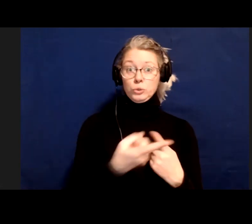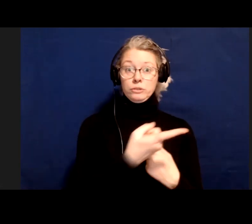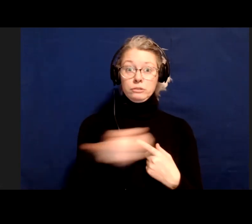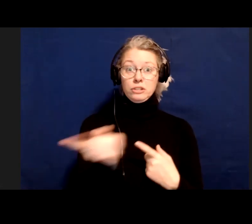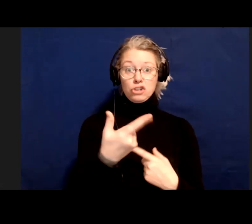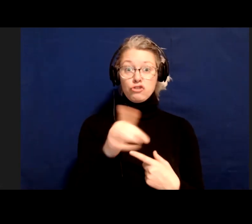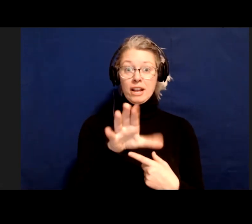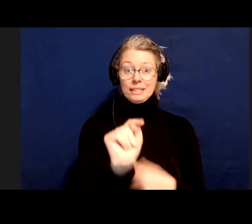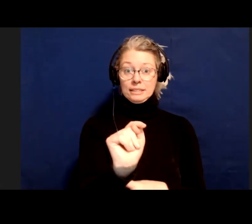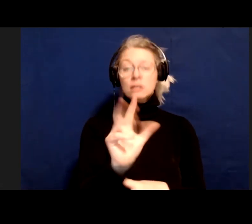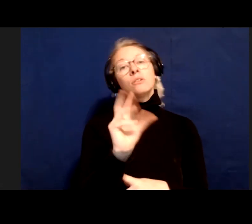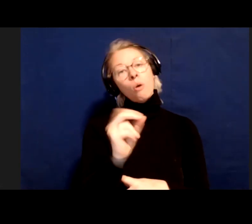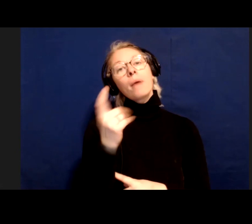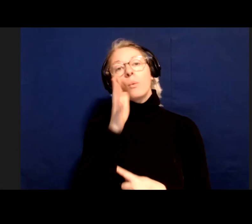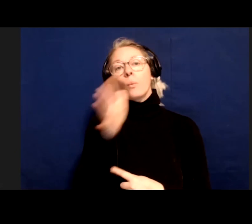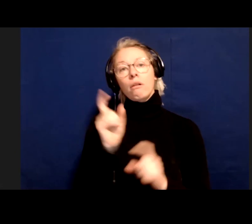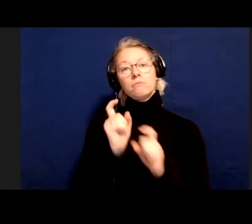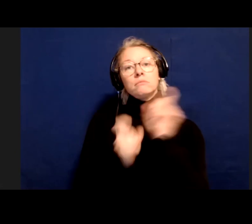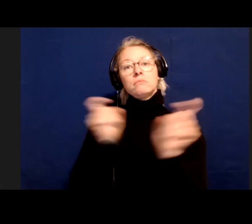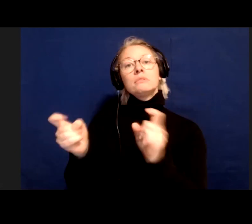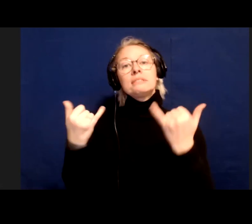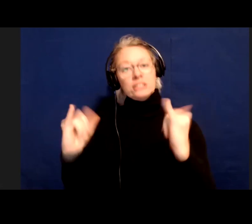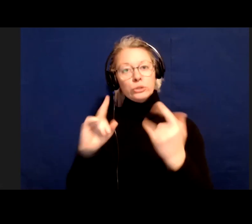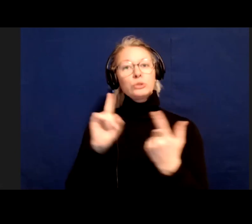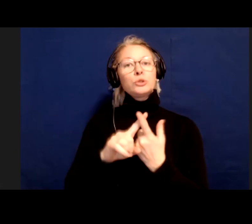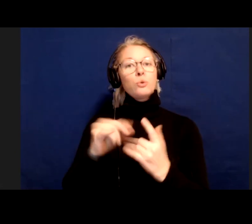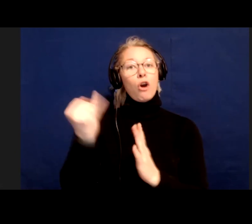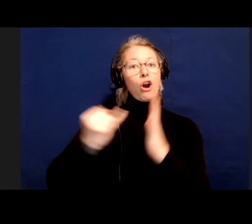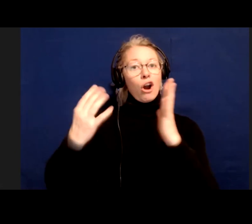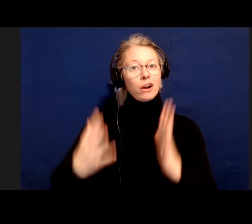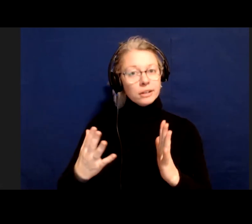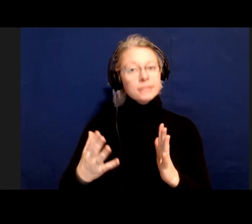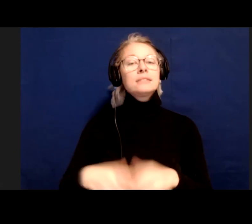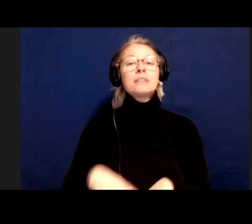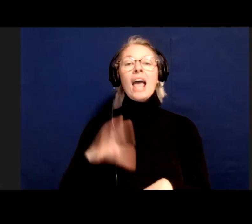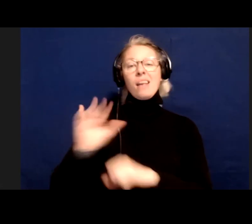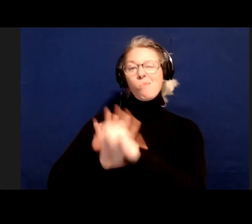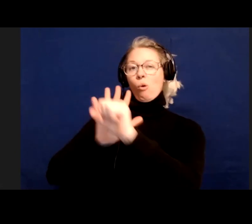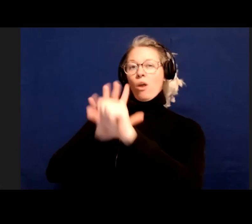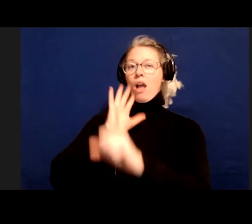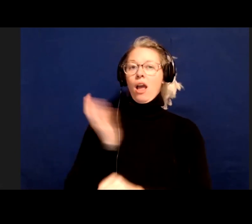as possible into the hands of artists and into promoting the local arts ecosystems.